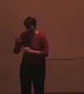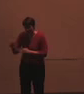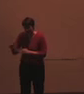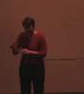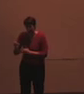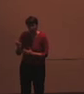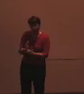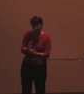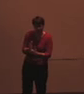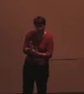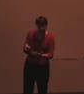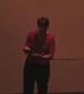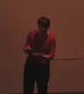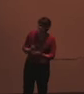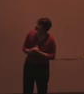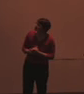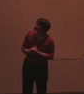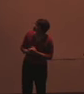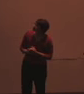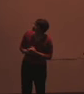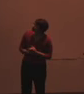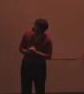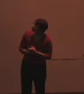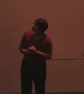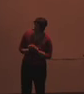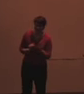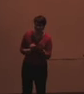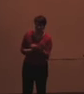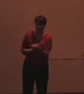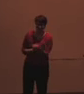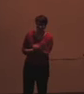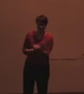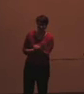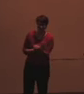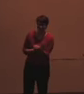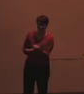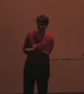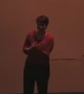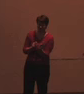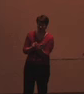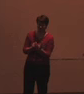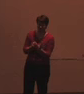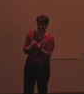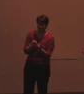Here, one wall inside and outside or 0, 1, or black and white.